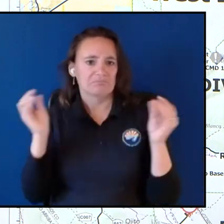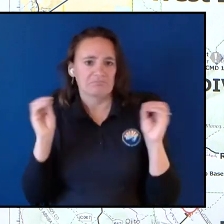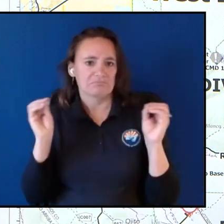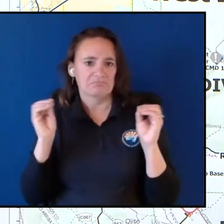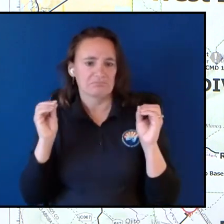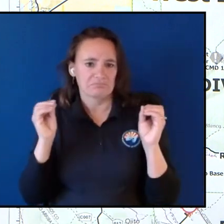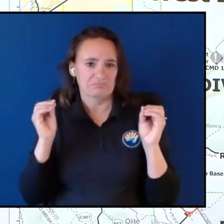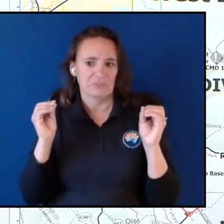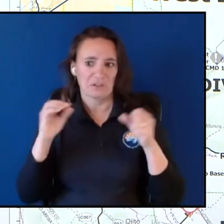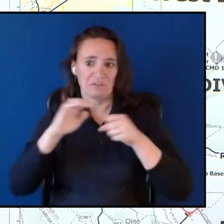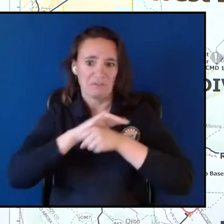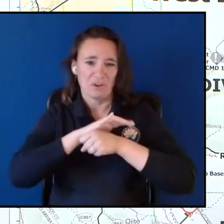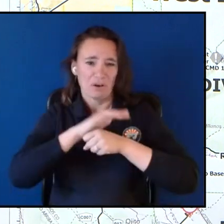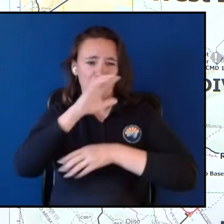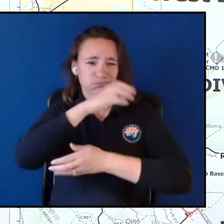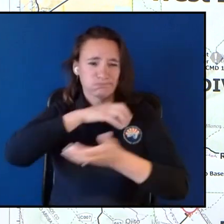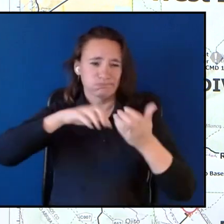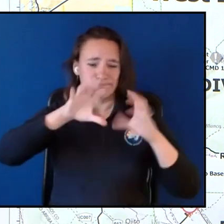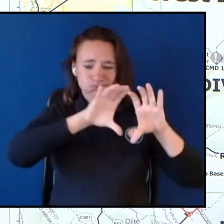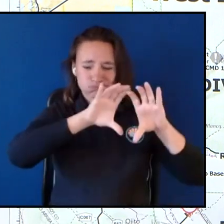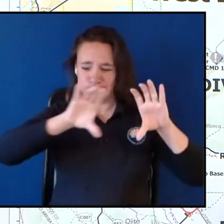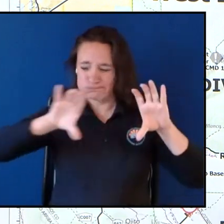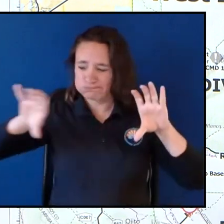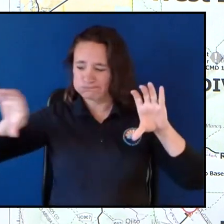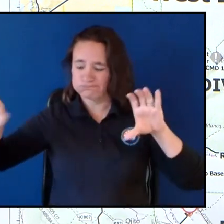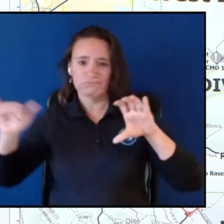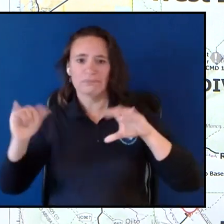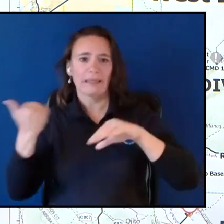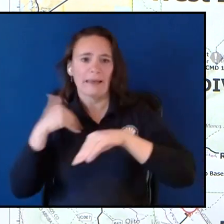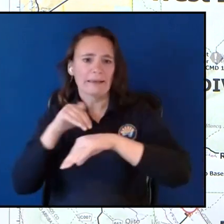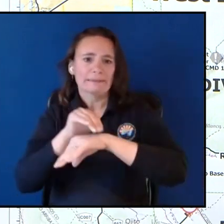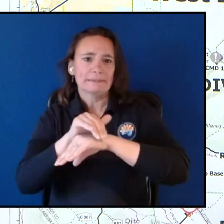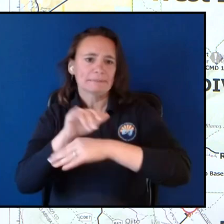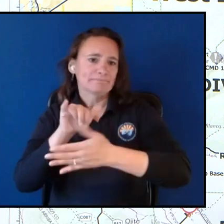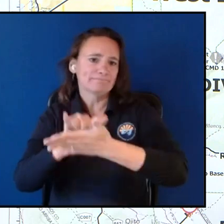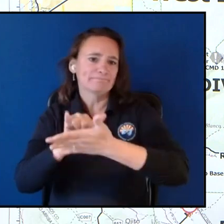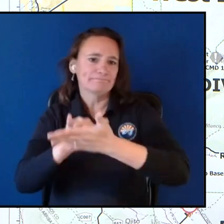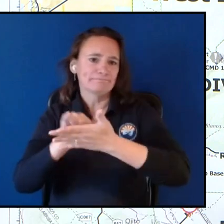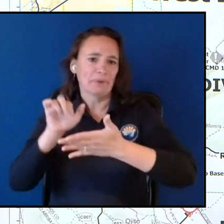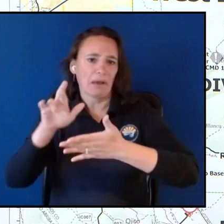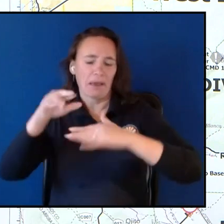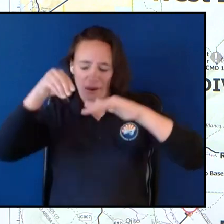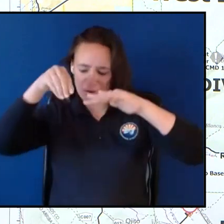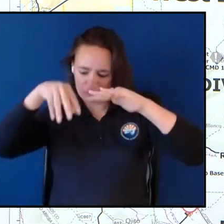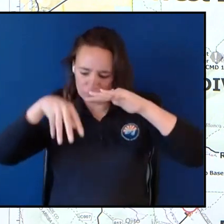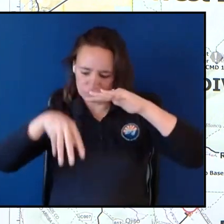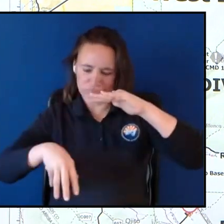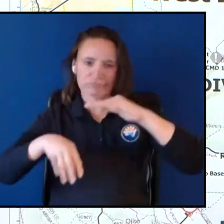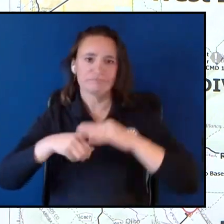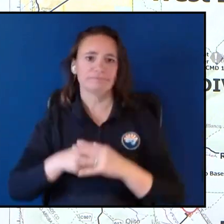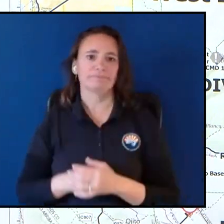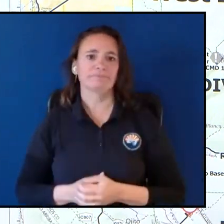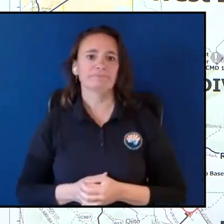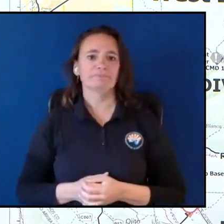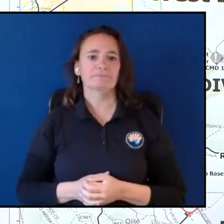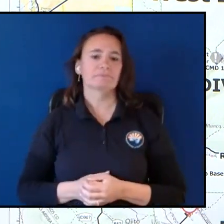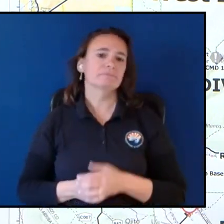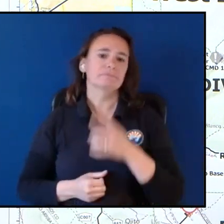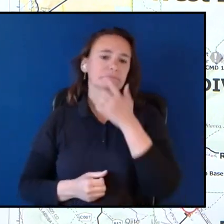like there was last night then we can't get infrared, IR. Before I go the map, you know, we've have some